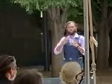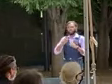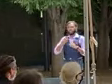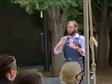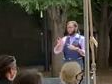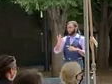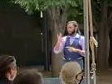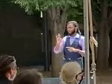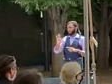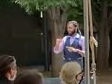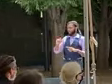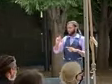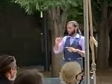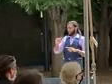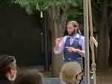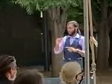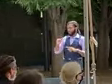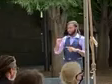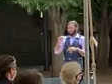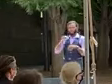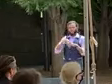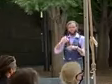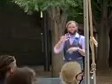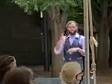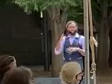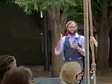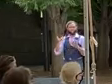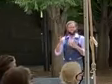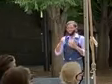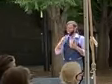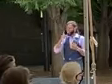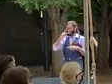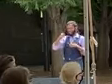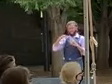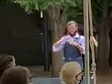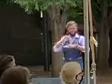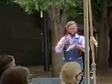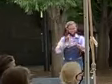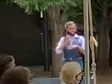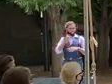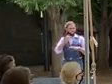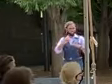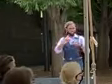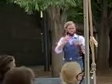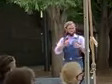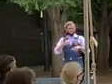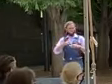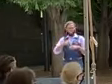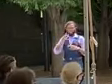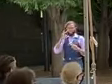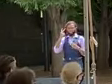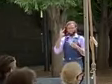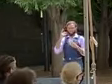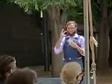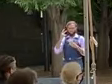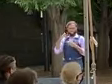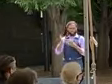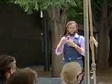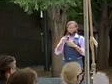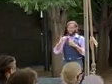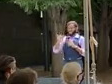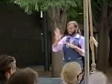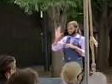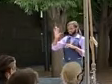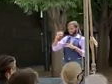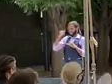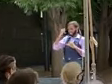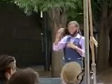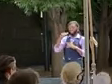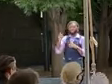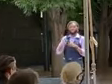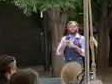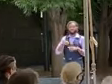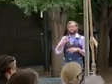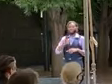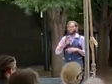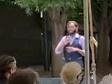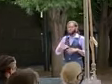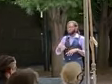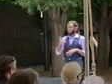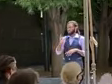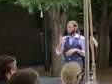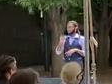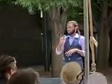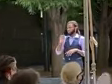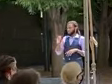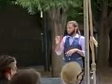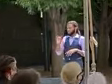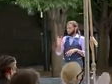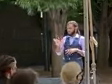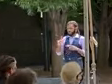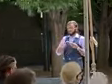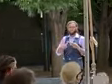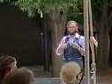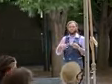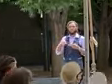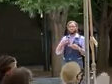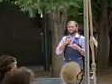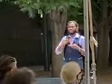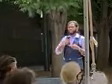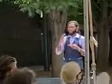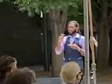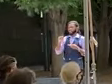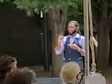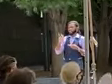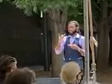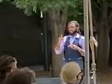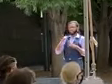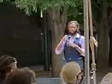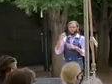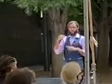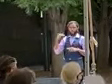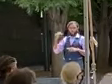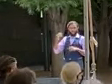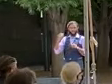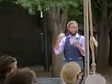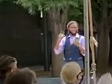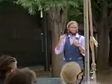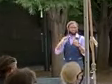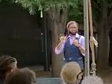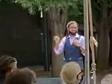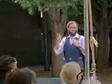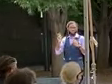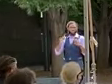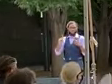"Whoever heard of a dog in a Presidential Memorial?" But that was Senator Levin's idea. And so many senators made this happen.